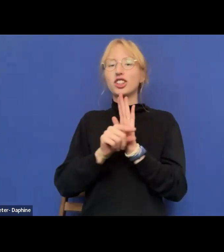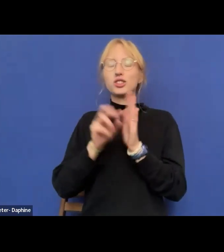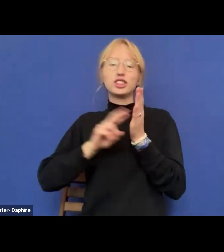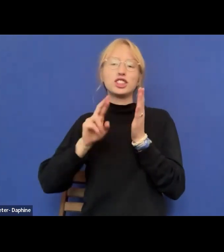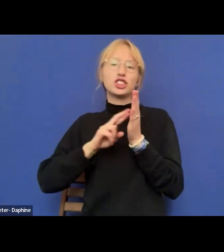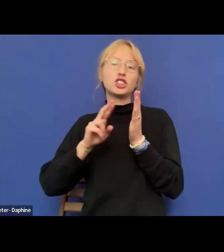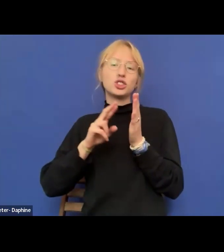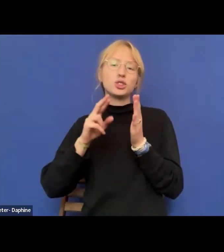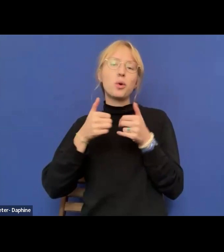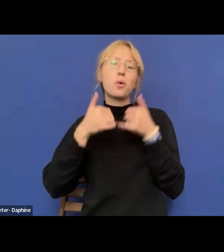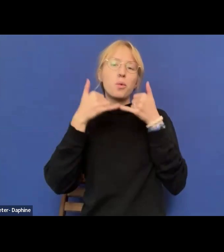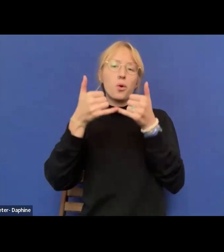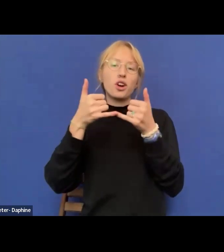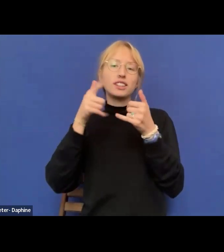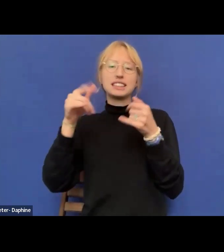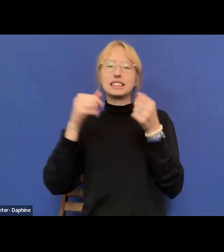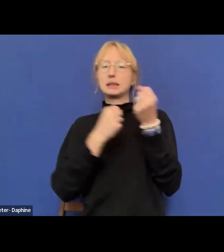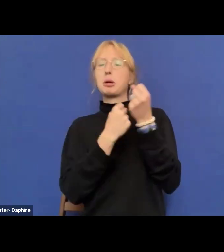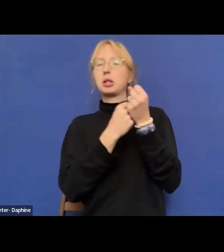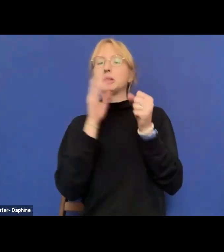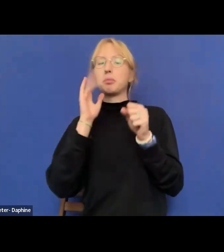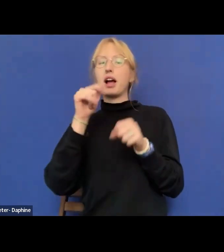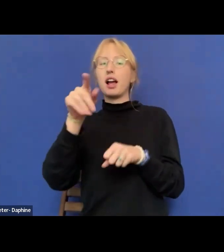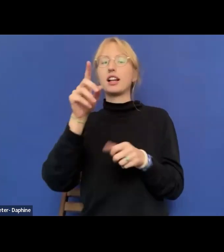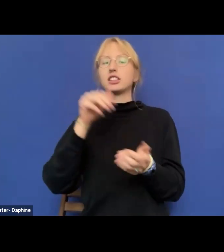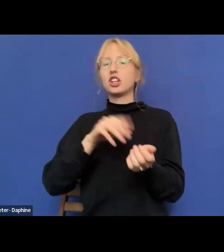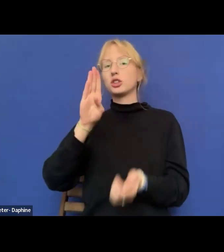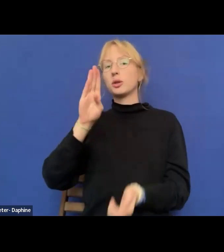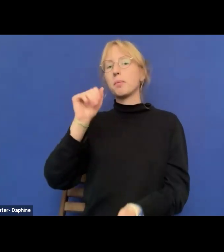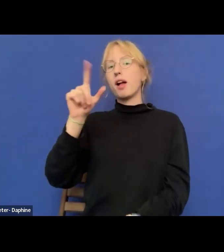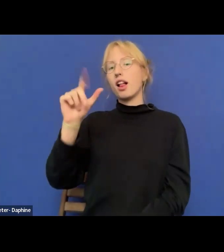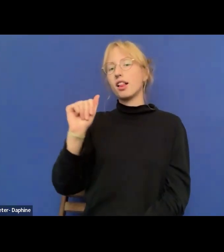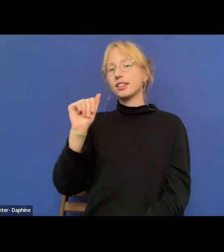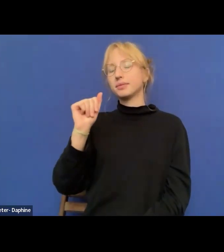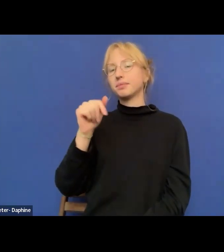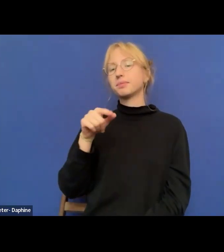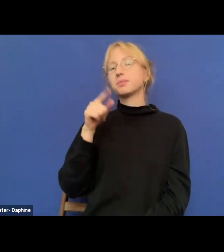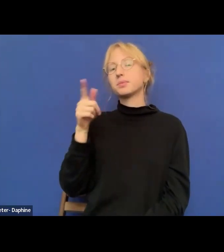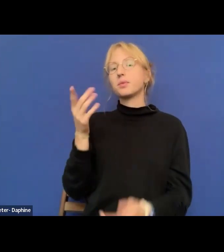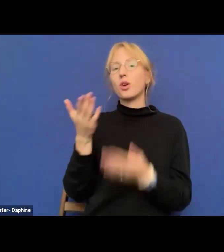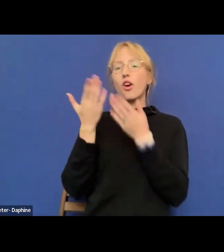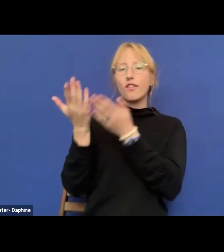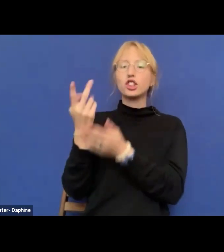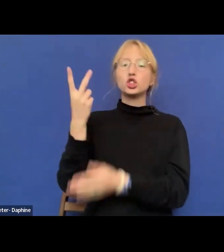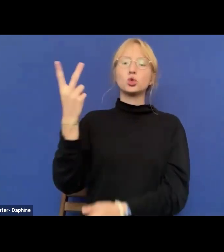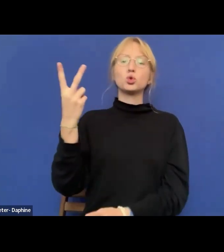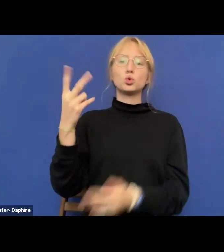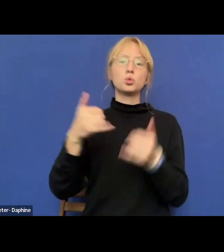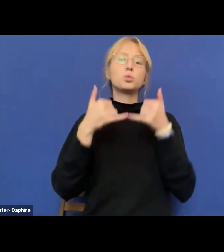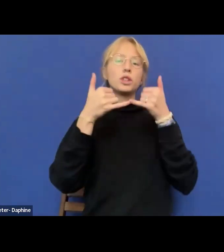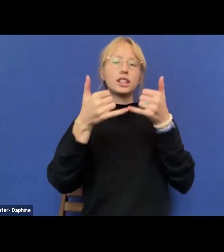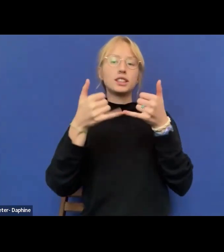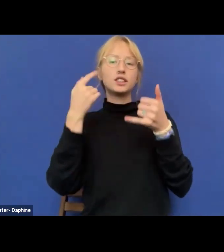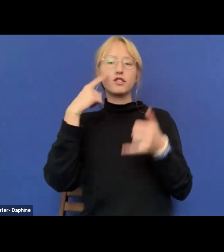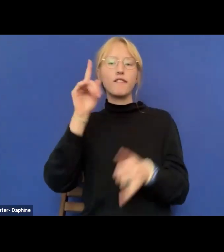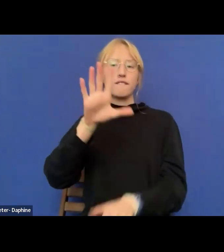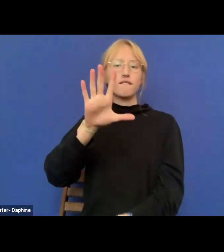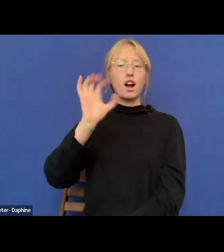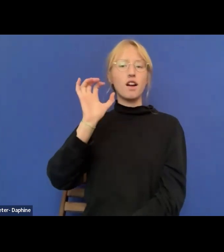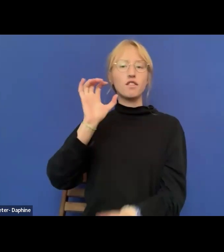Bala. Generously is offering to prices for $500 awards to cover